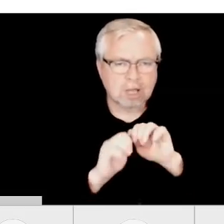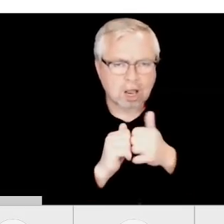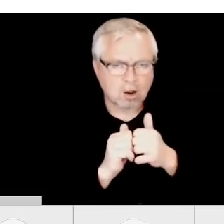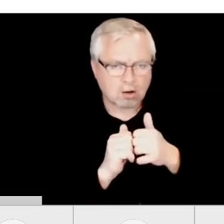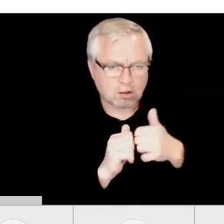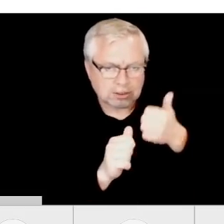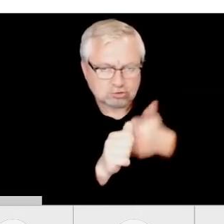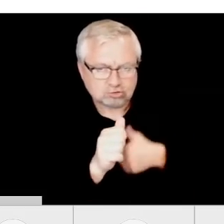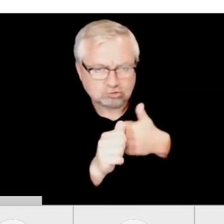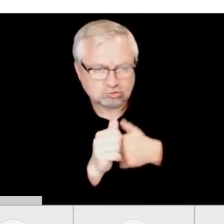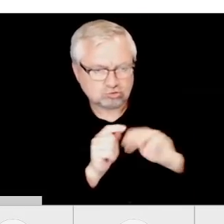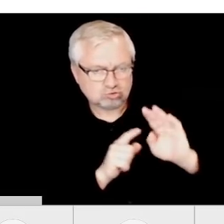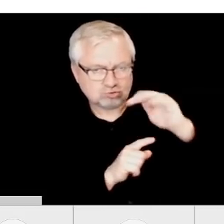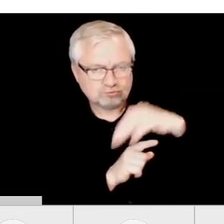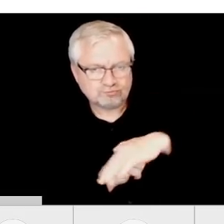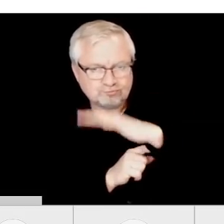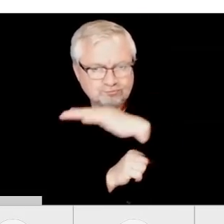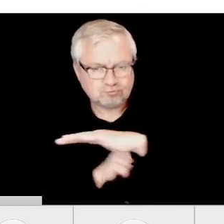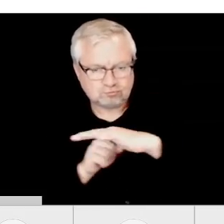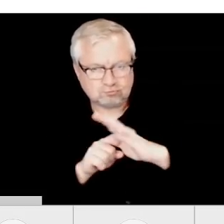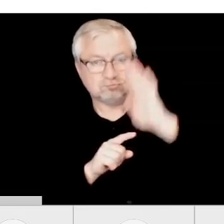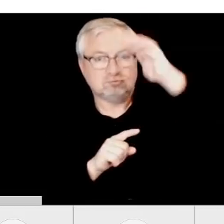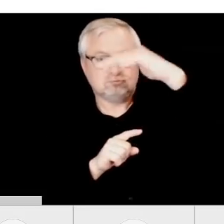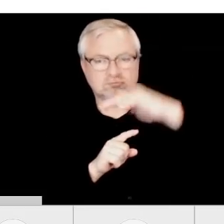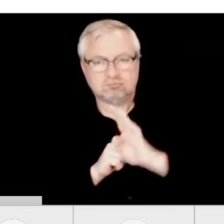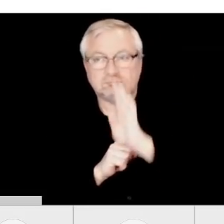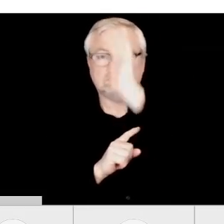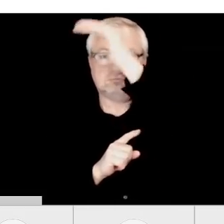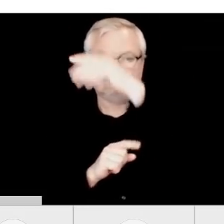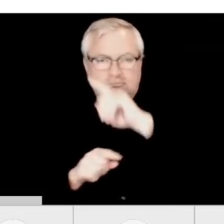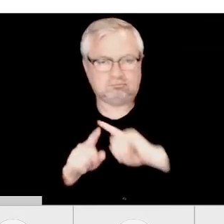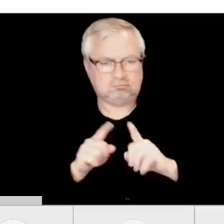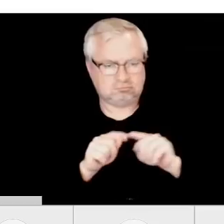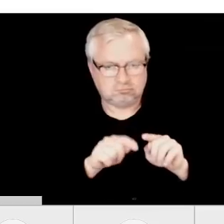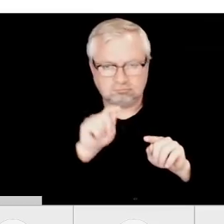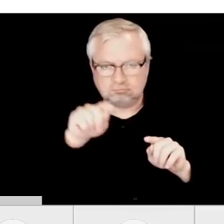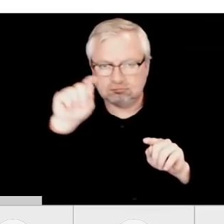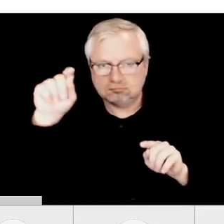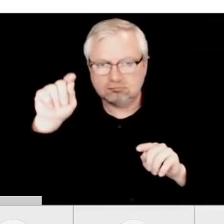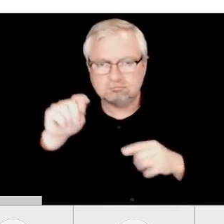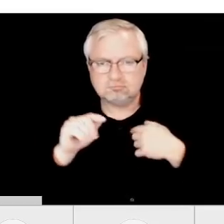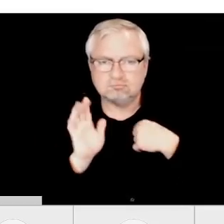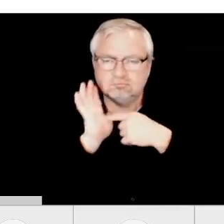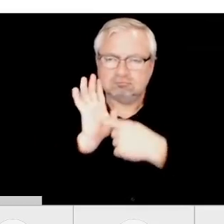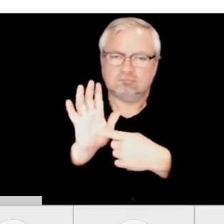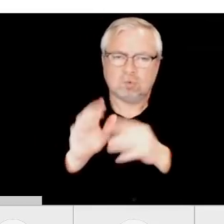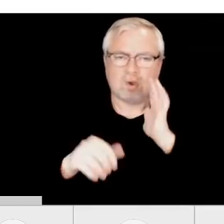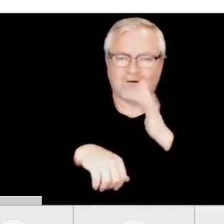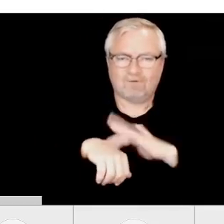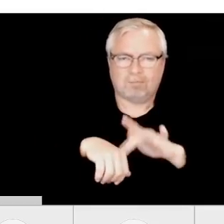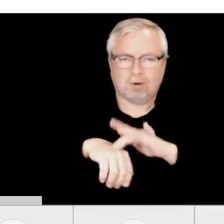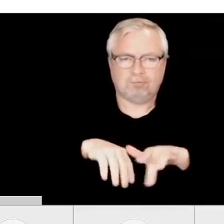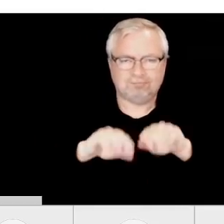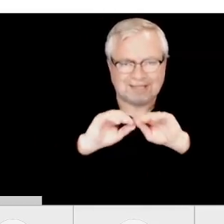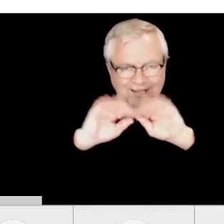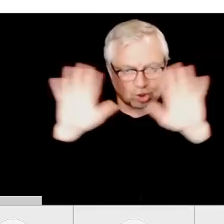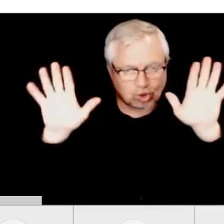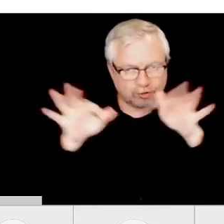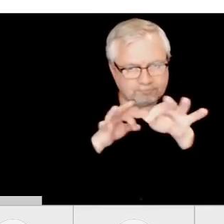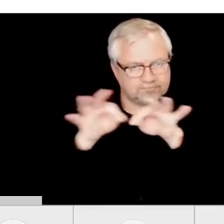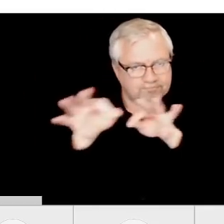But we'll make this available and make it clear to everyone that this is a